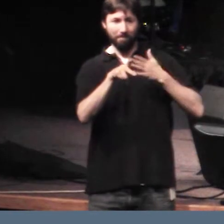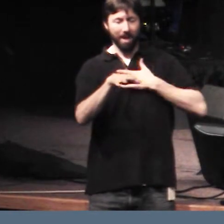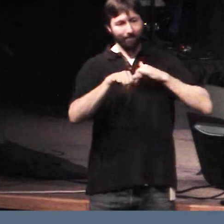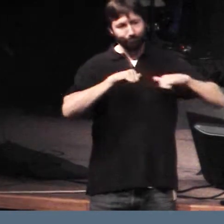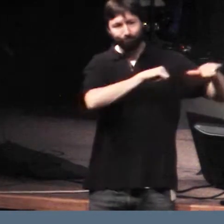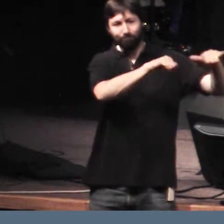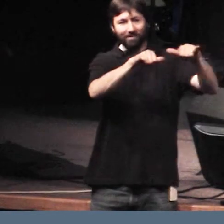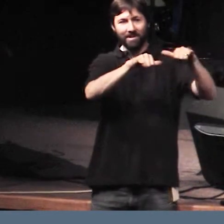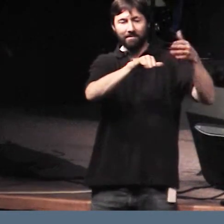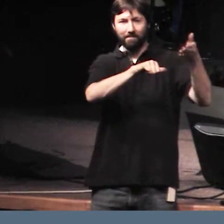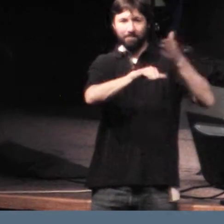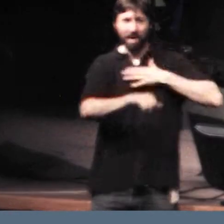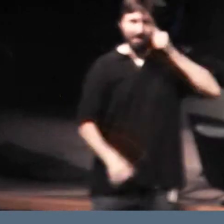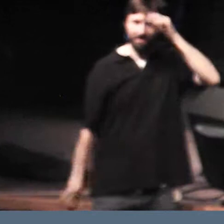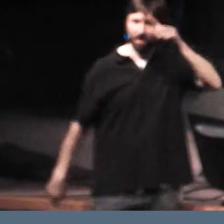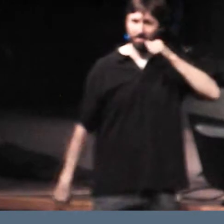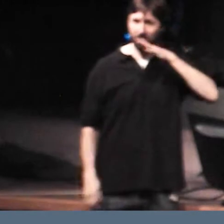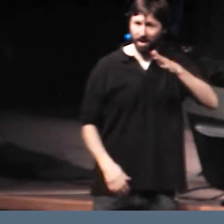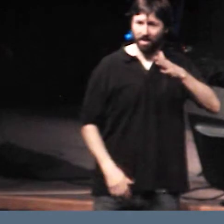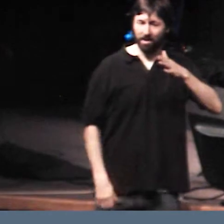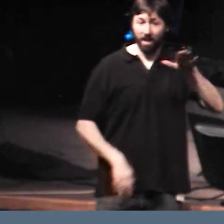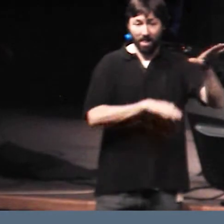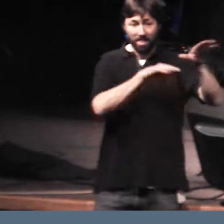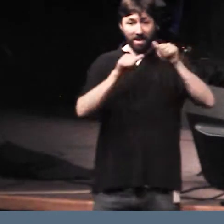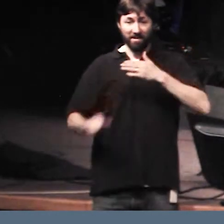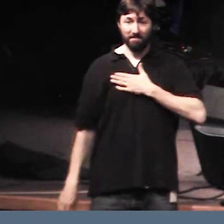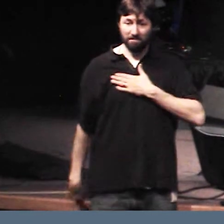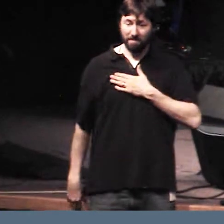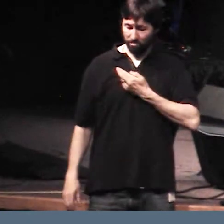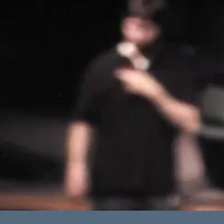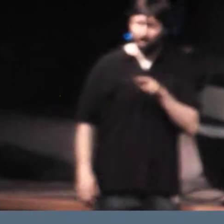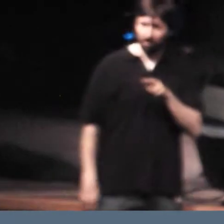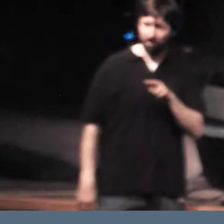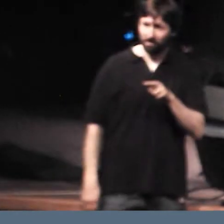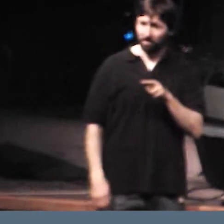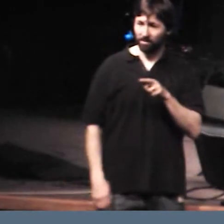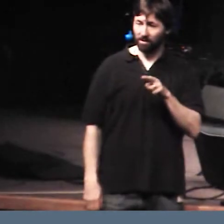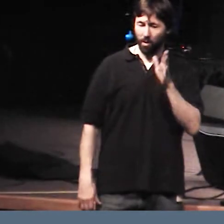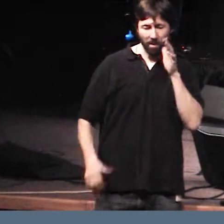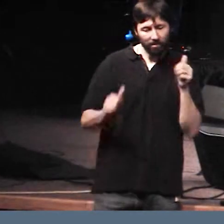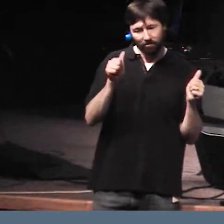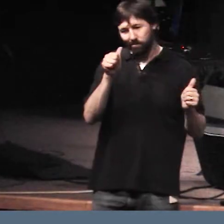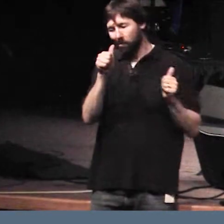I'll leave my father and mother I'll even leave my religion and I'll follow you